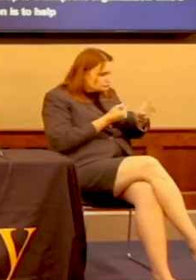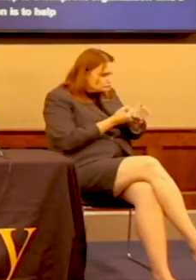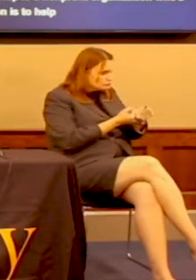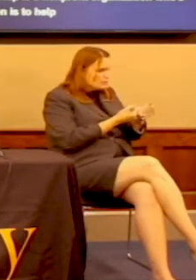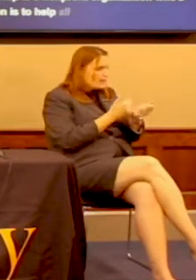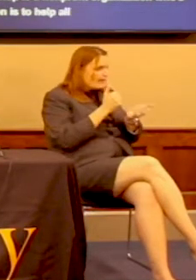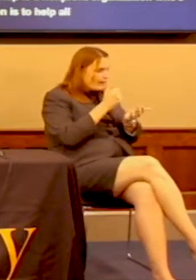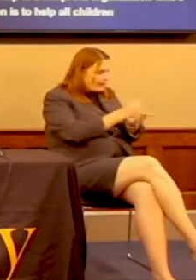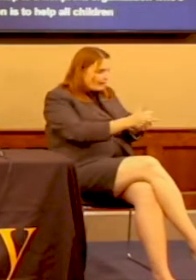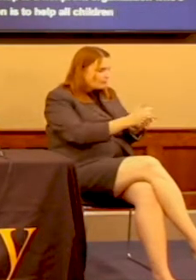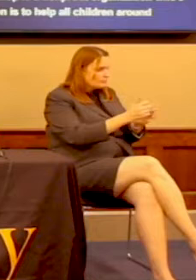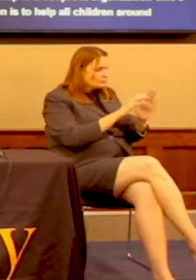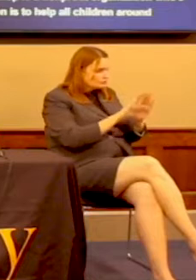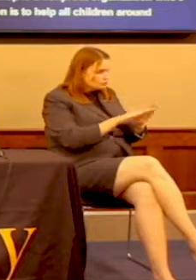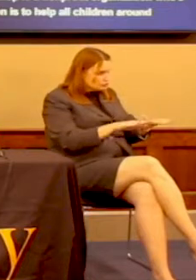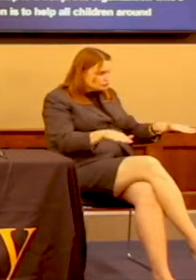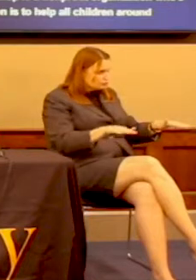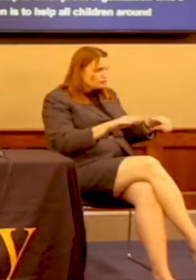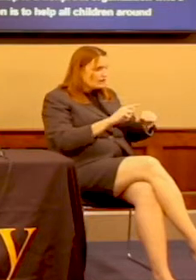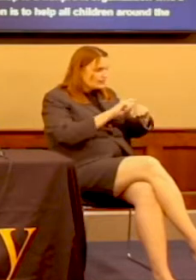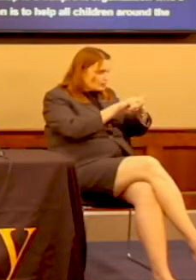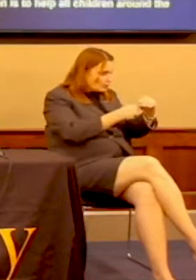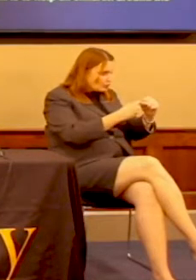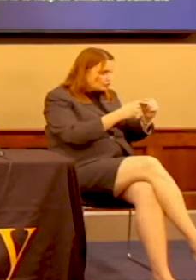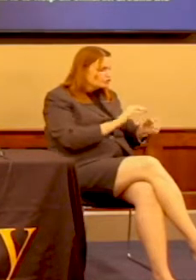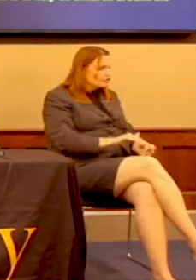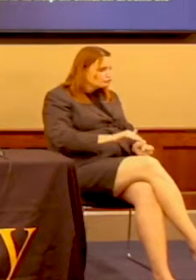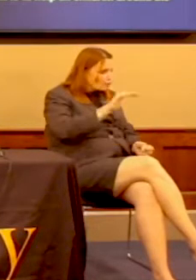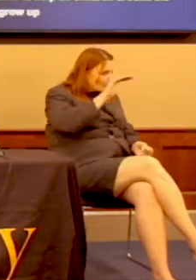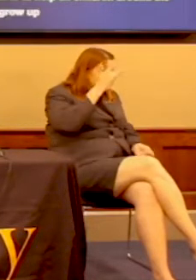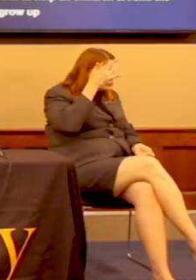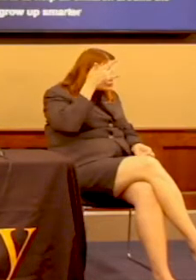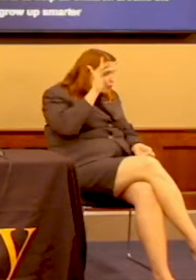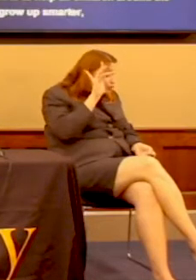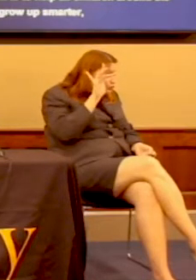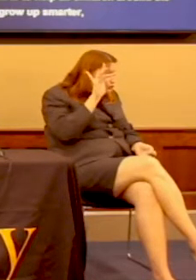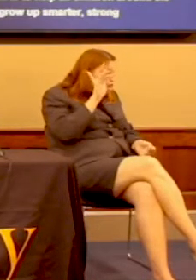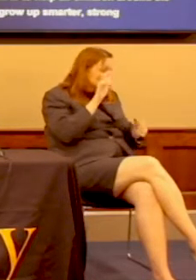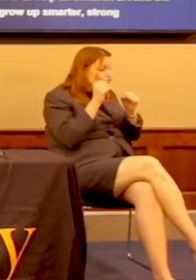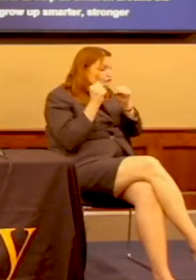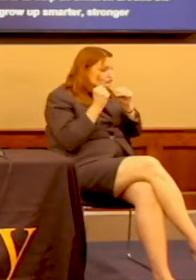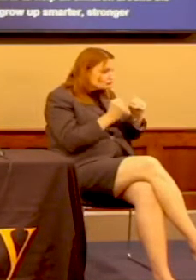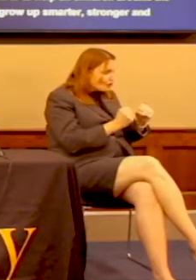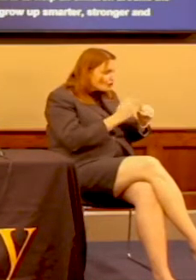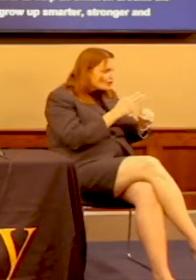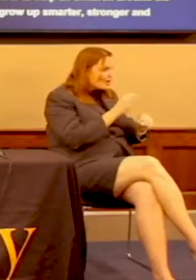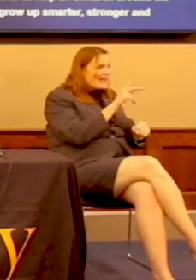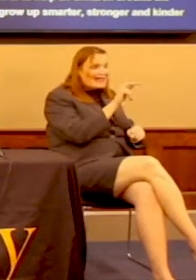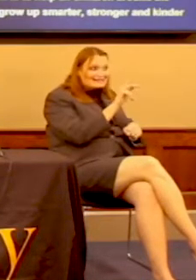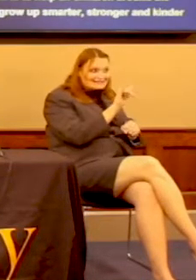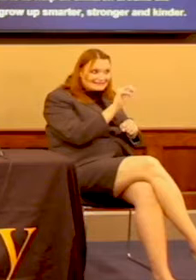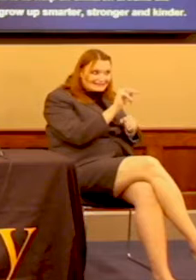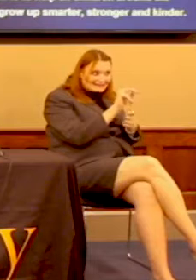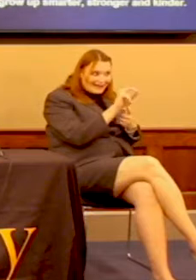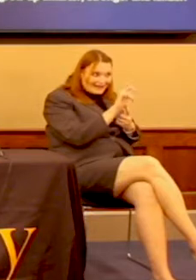grow up smarter stronger and